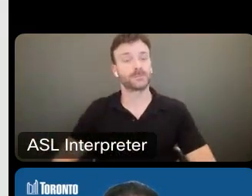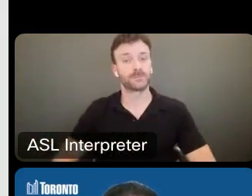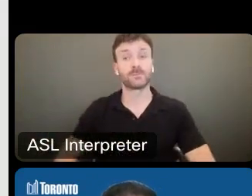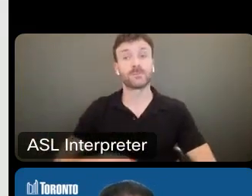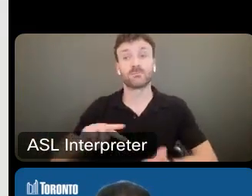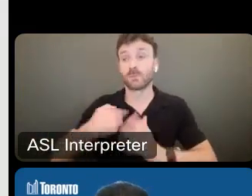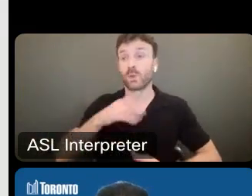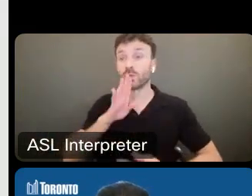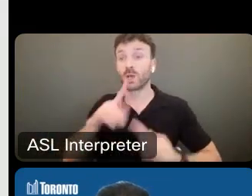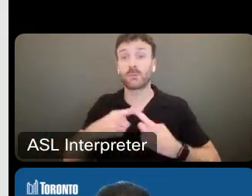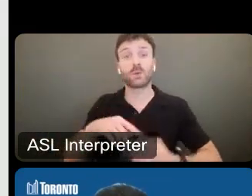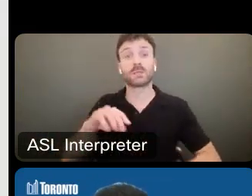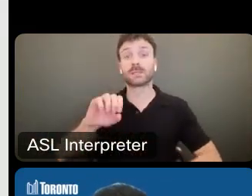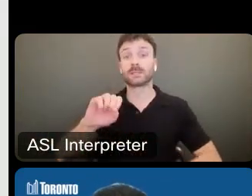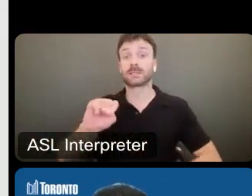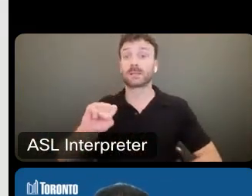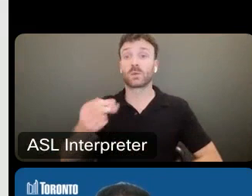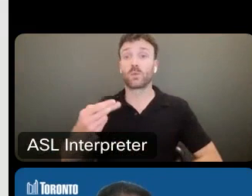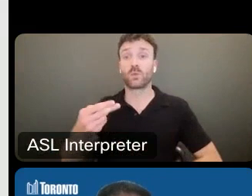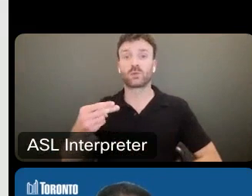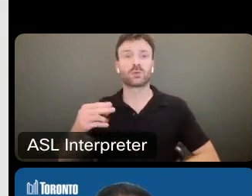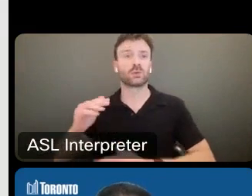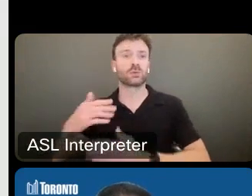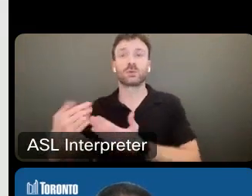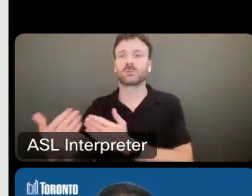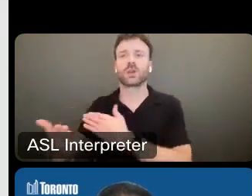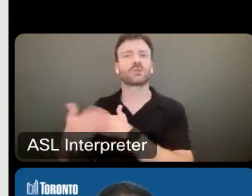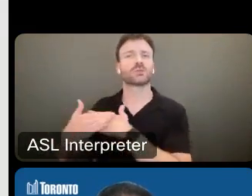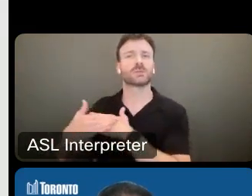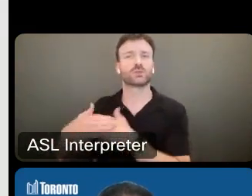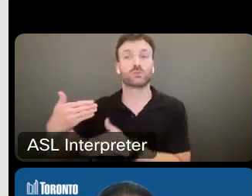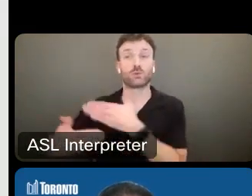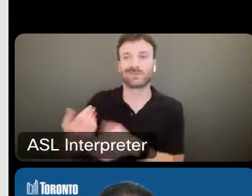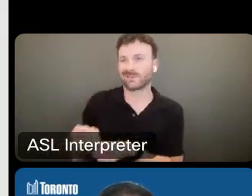process that took place last year as well as the internal consultation process that